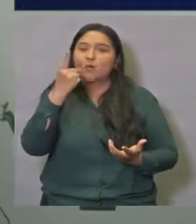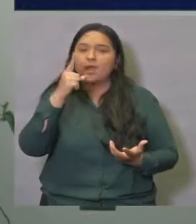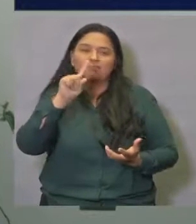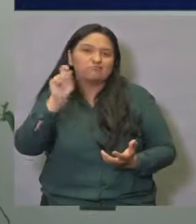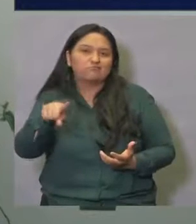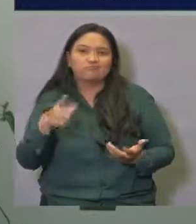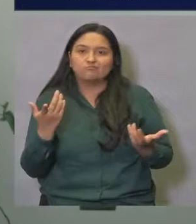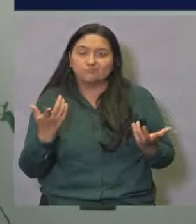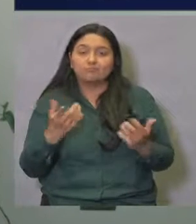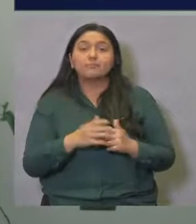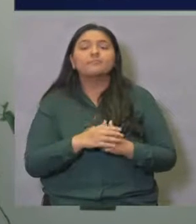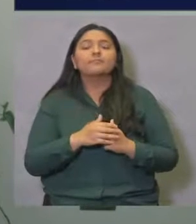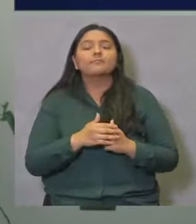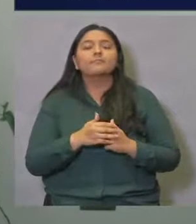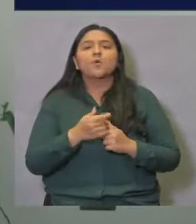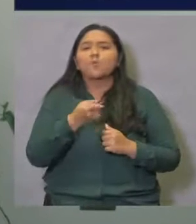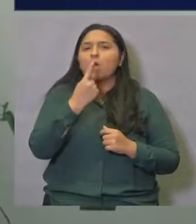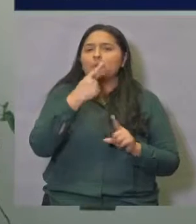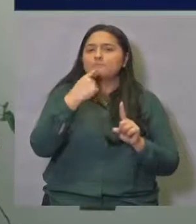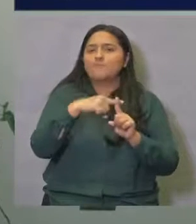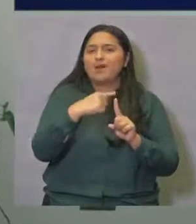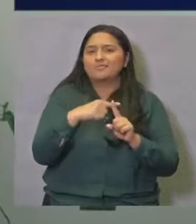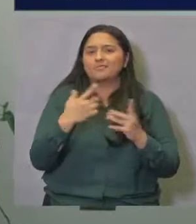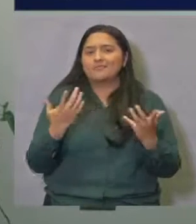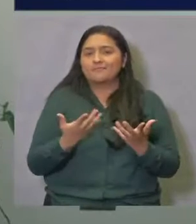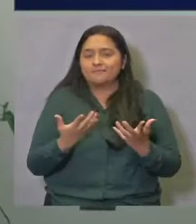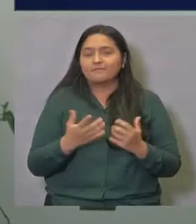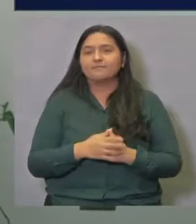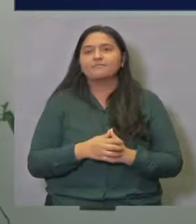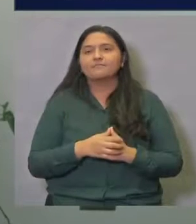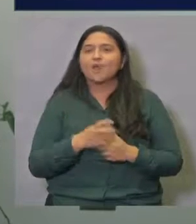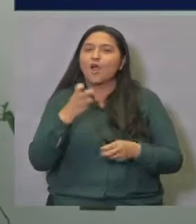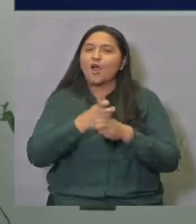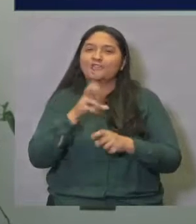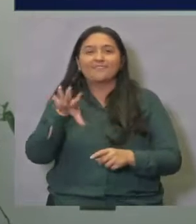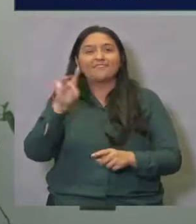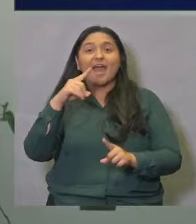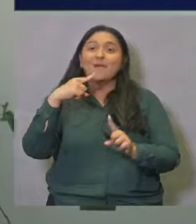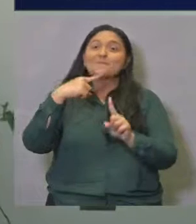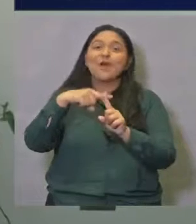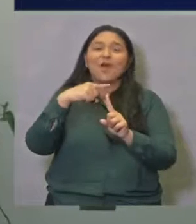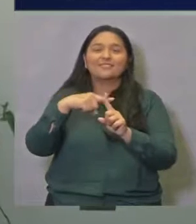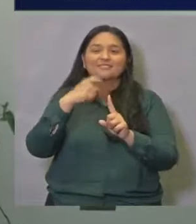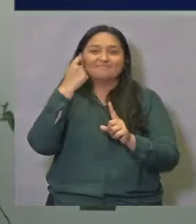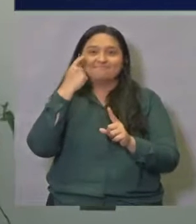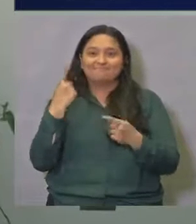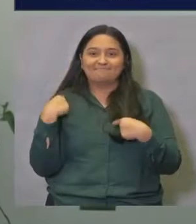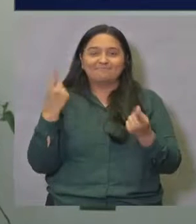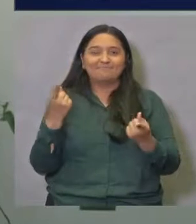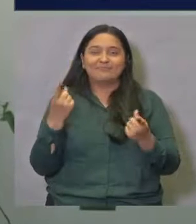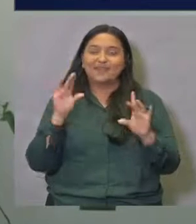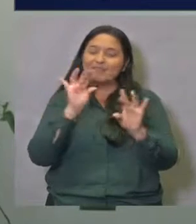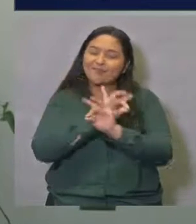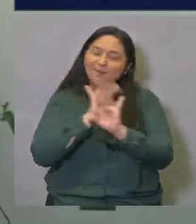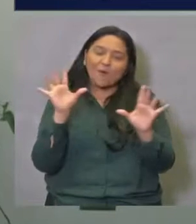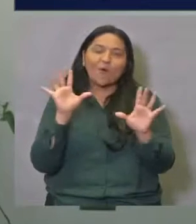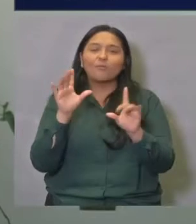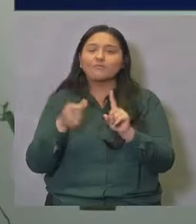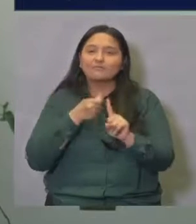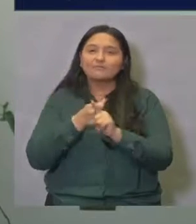IS IN OUR FAVOR IN SOME WAYS,